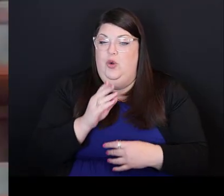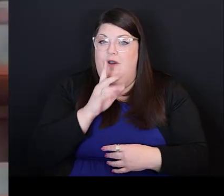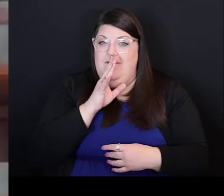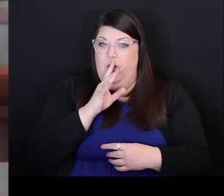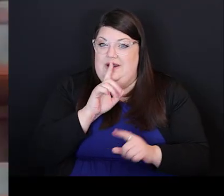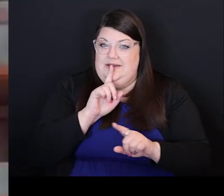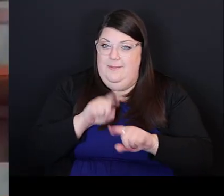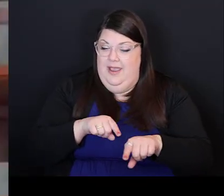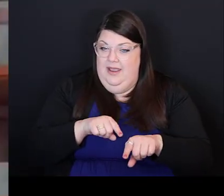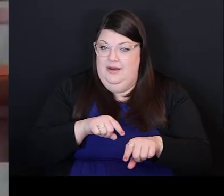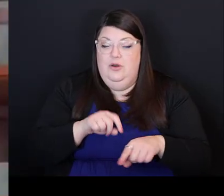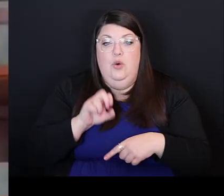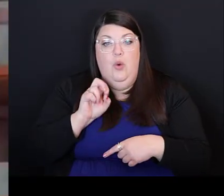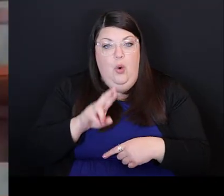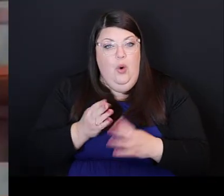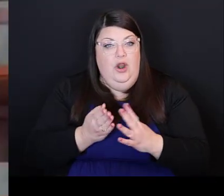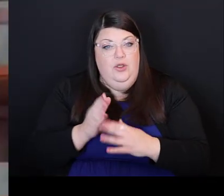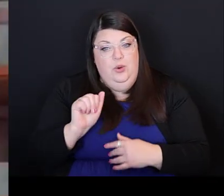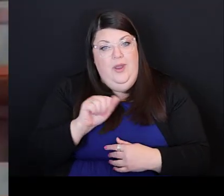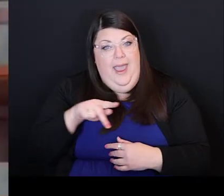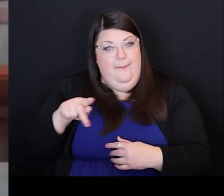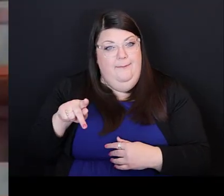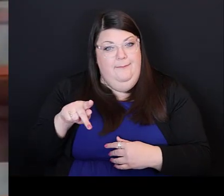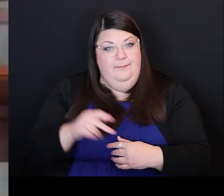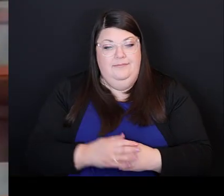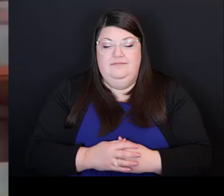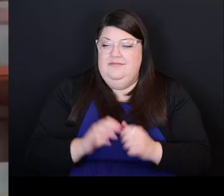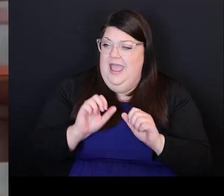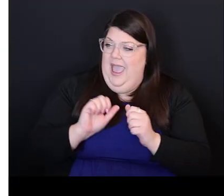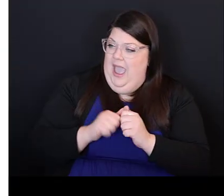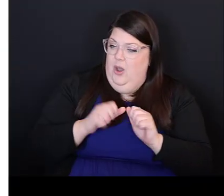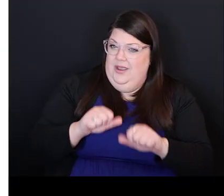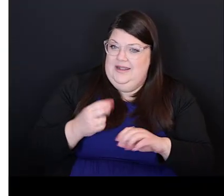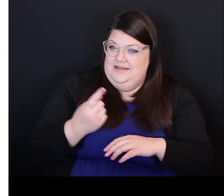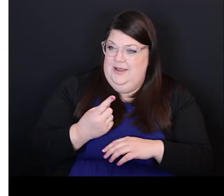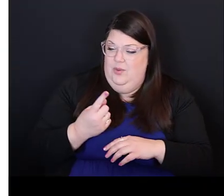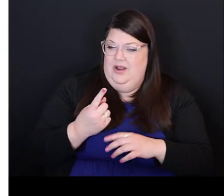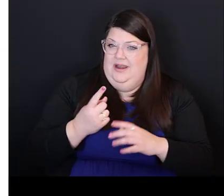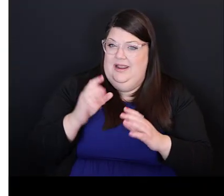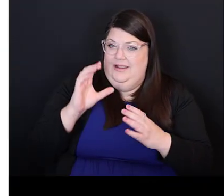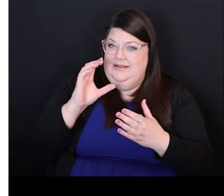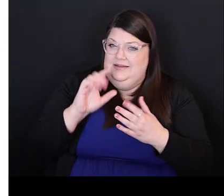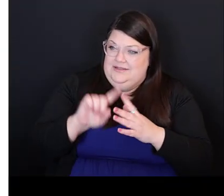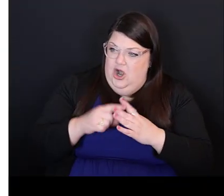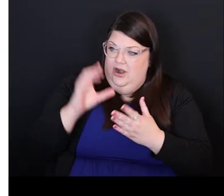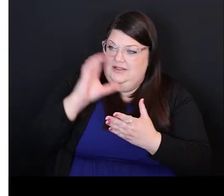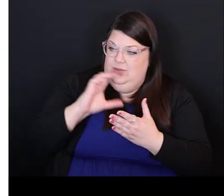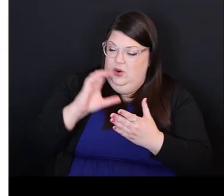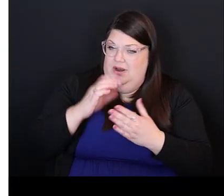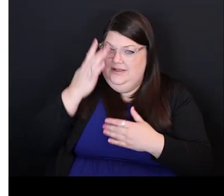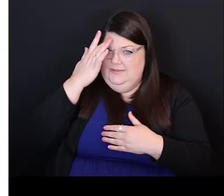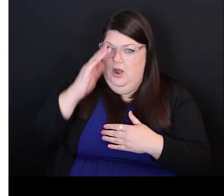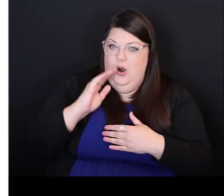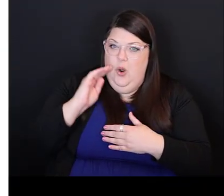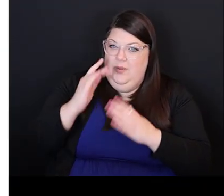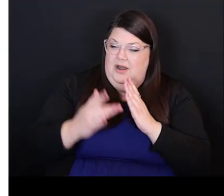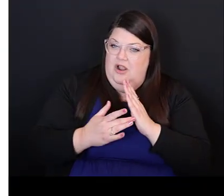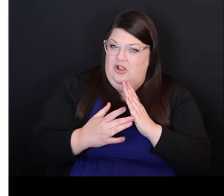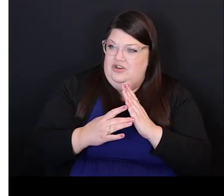through voice commands or through an app. How can someone start exploring smart home technology and how can it best fit